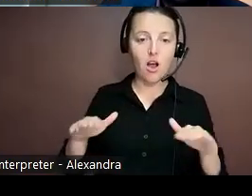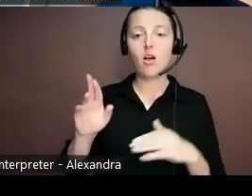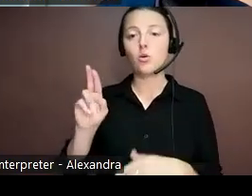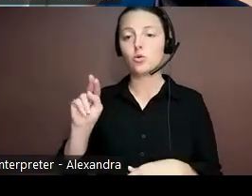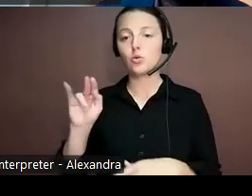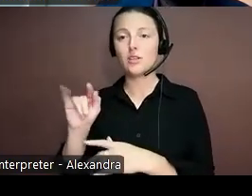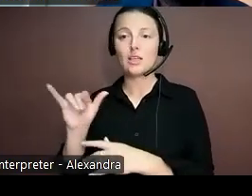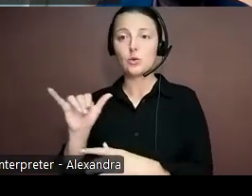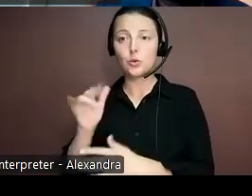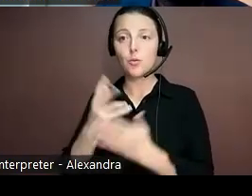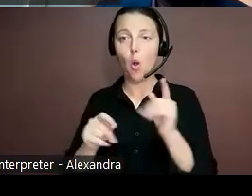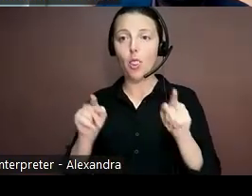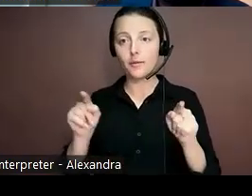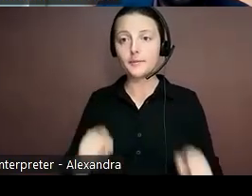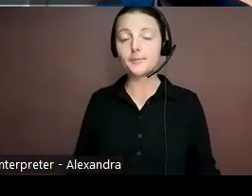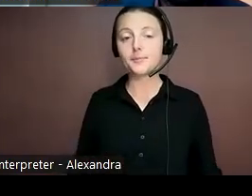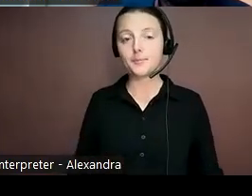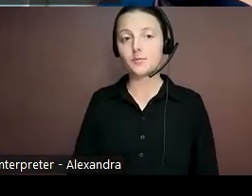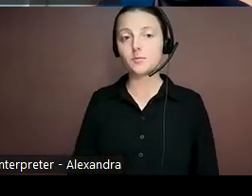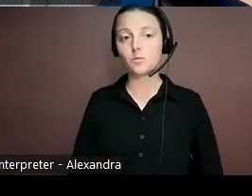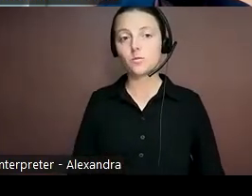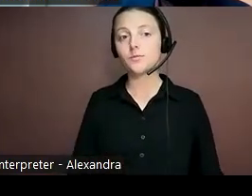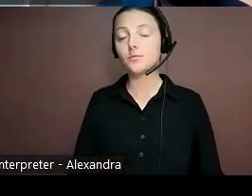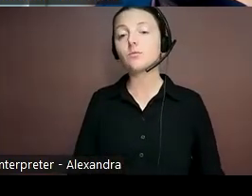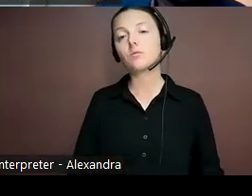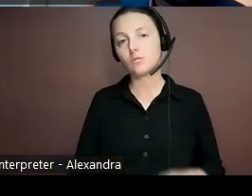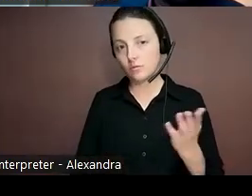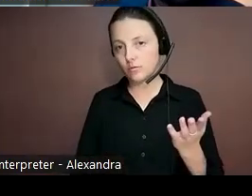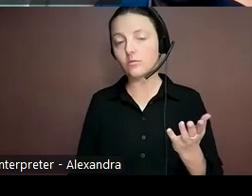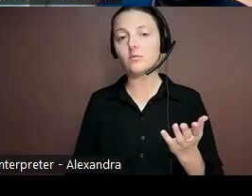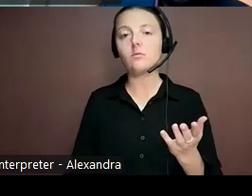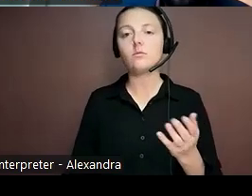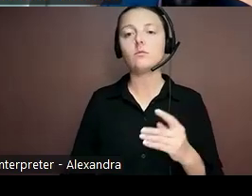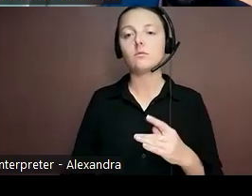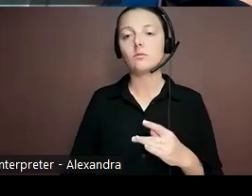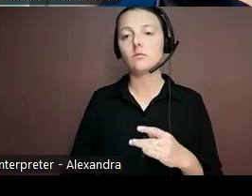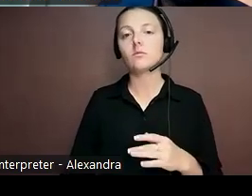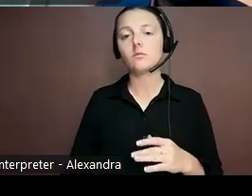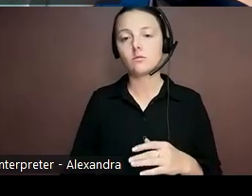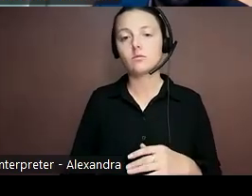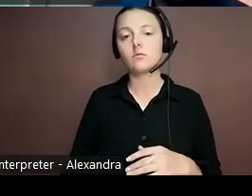uh again this these are these numbers represent just the raw numbers. um it doesn't take into